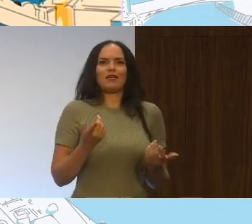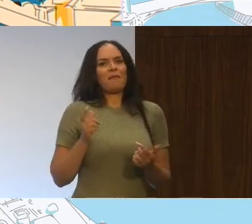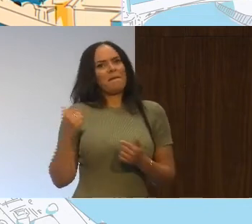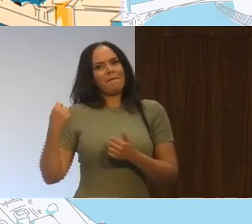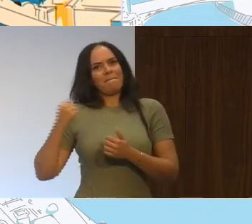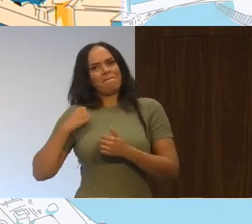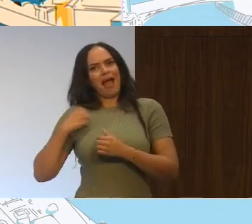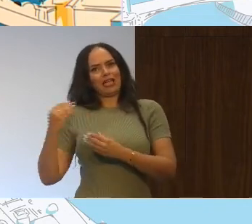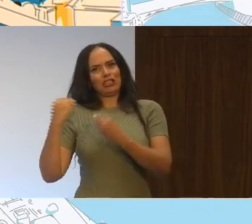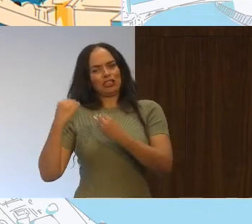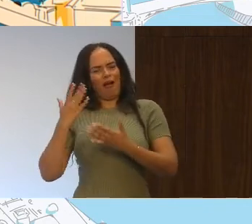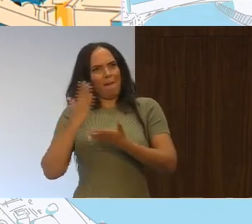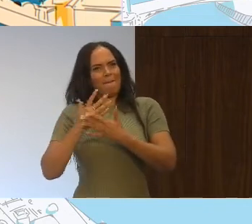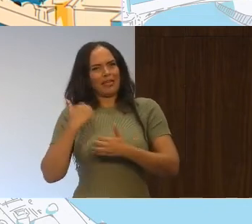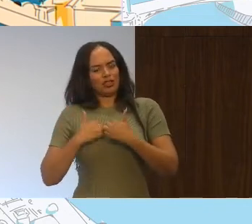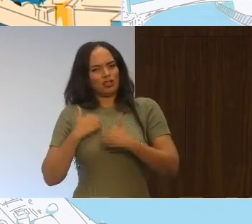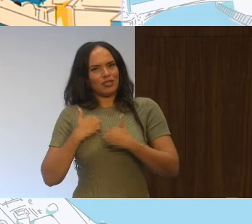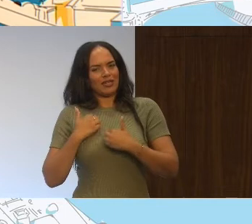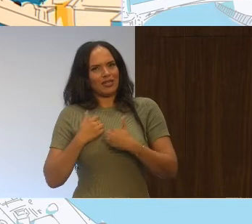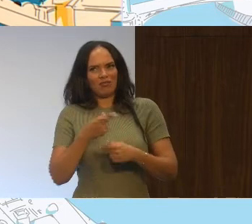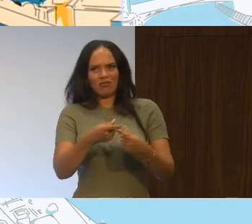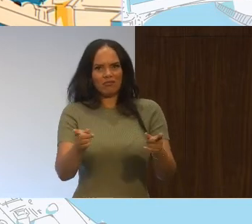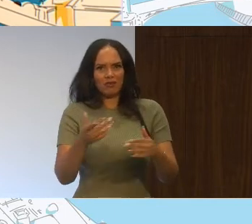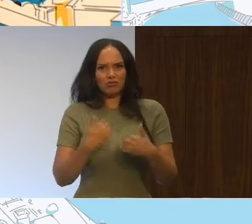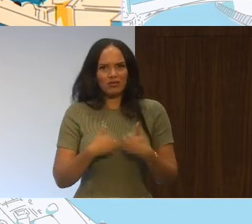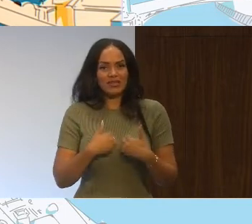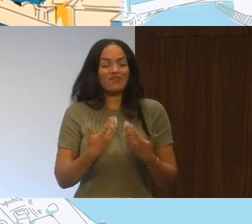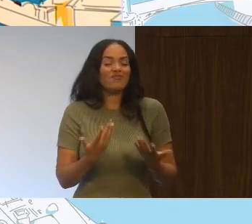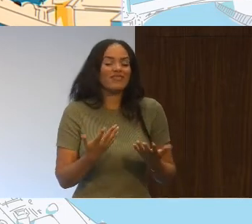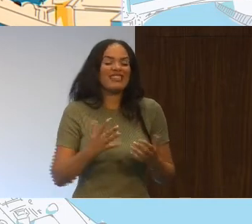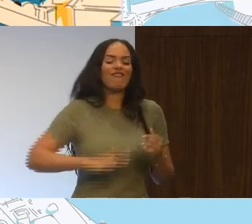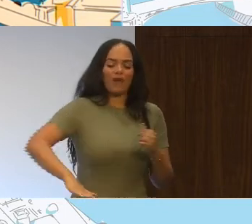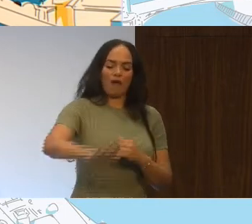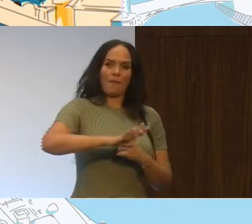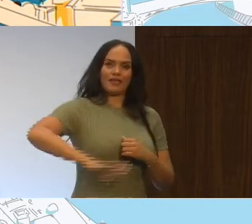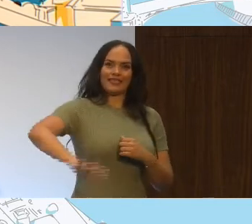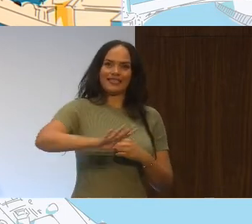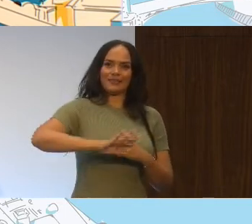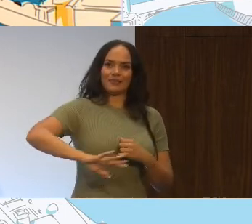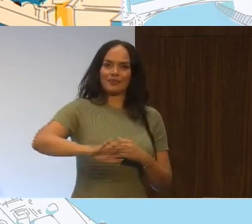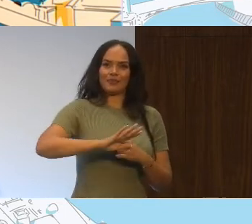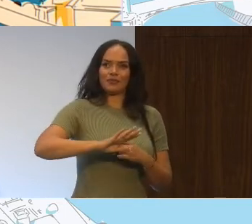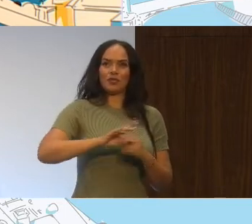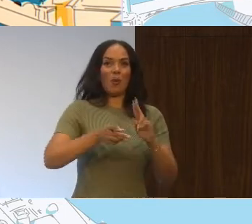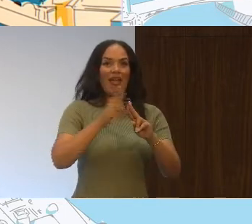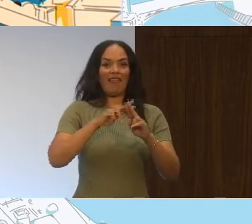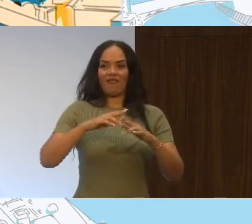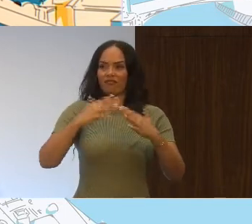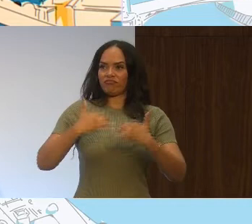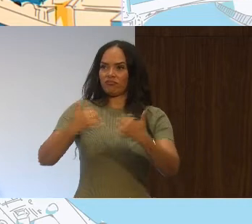And you talk about training people and so forth. It's partly about environment. If the people around you say something's not interesting, it probably doesn't look interesting.